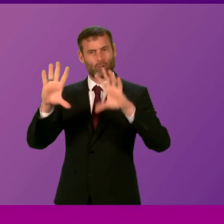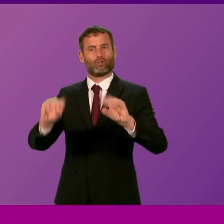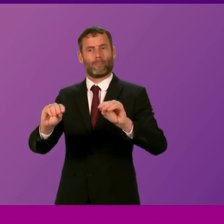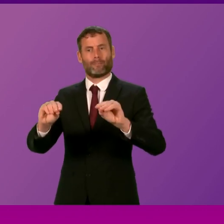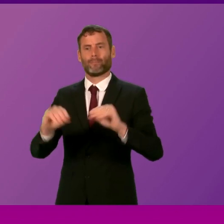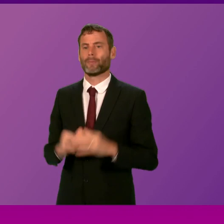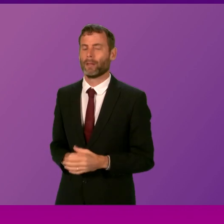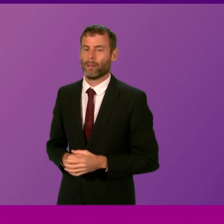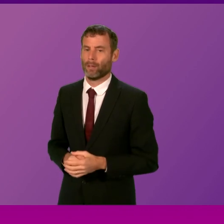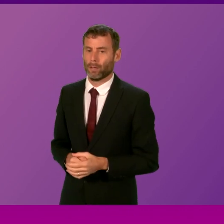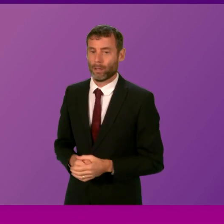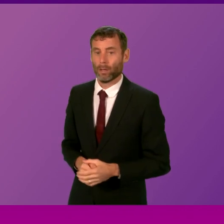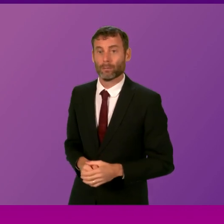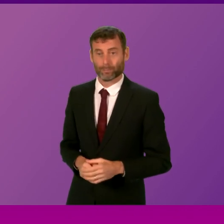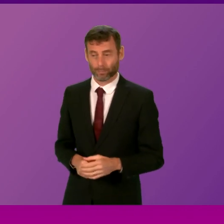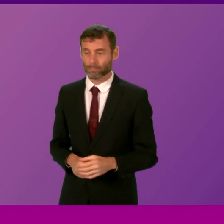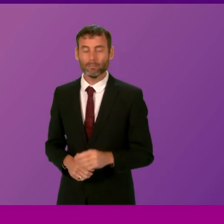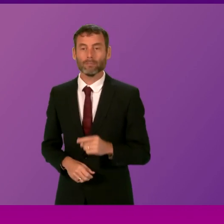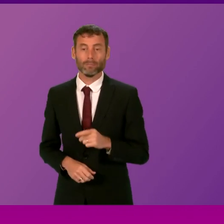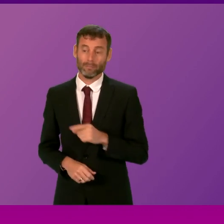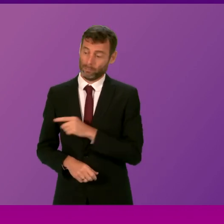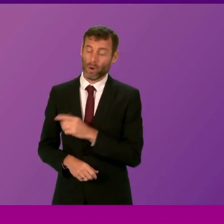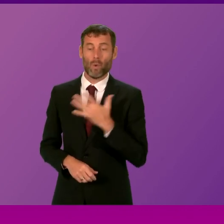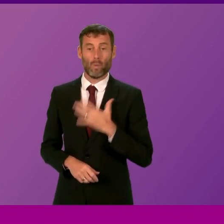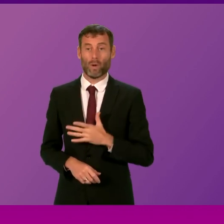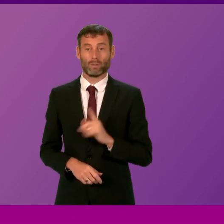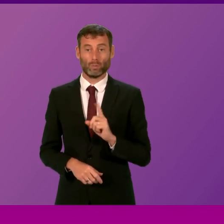Members! The Labour Party wants to keep Scotland out of the hugely important European